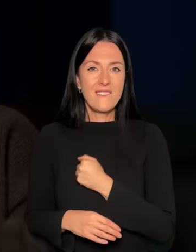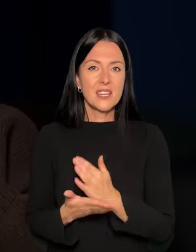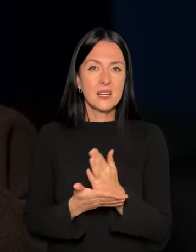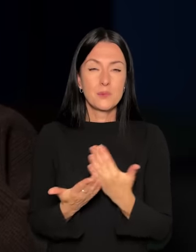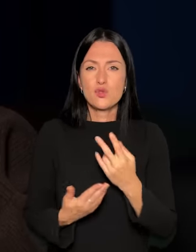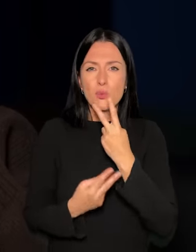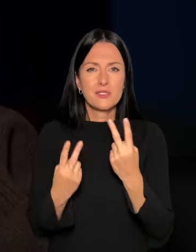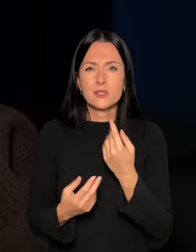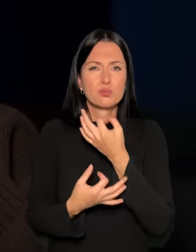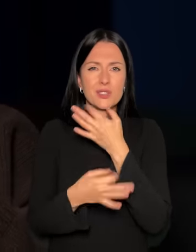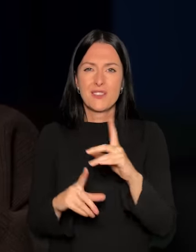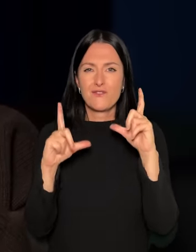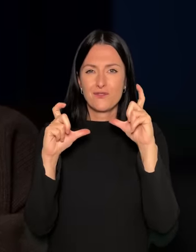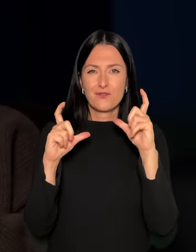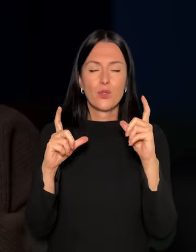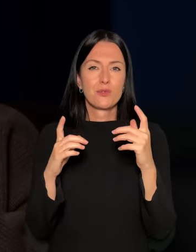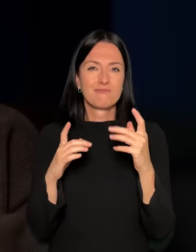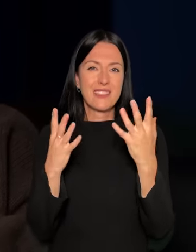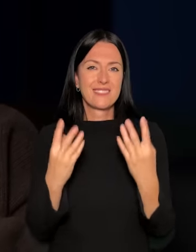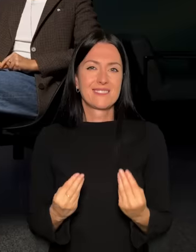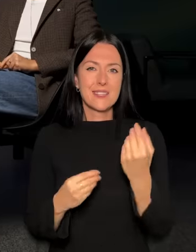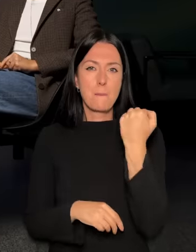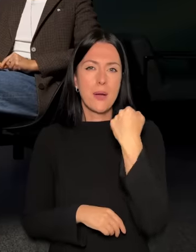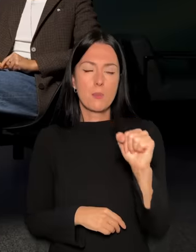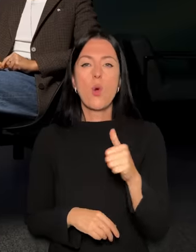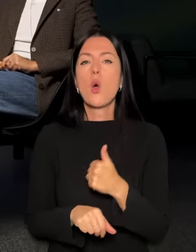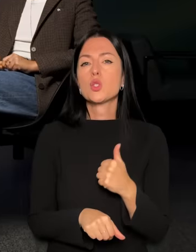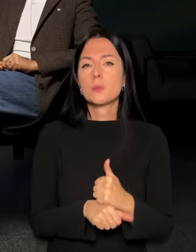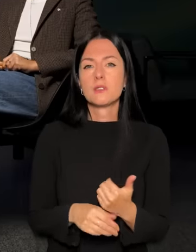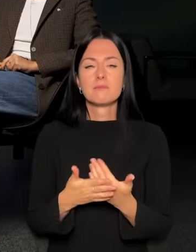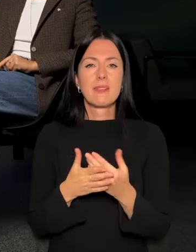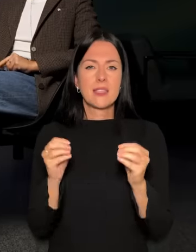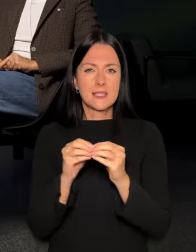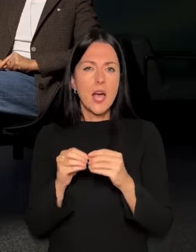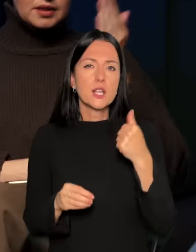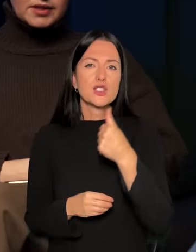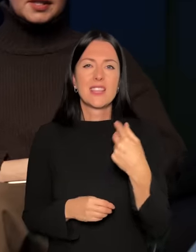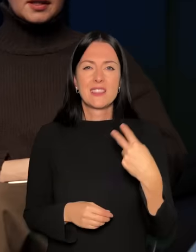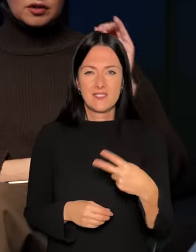If you look at any photos from Victory Day, especially the 10th and 20th anniversaries,